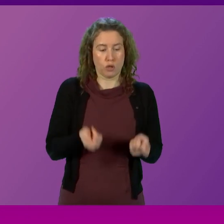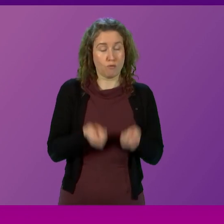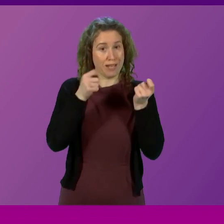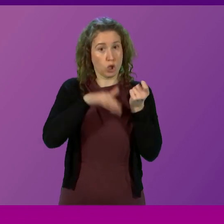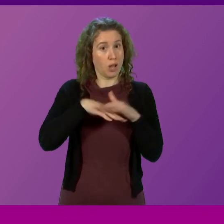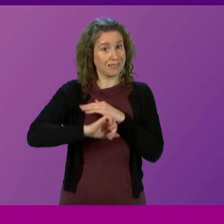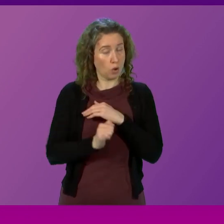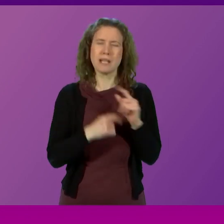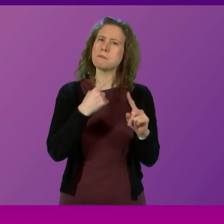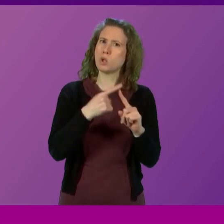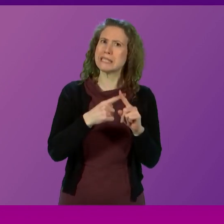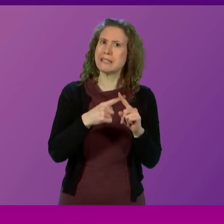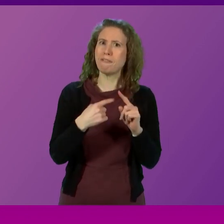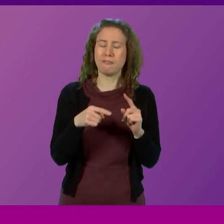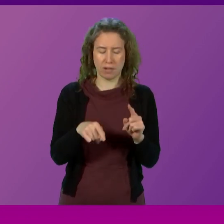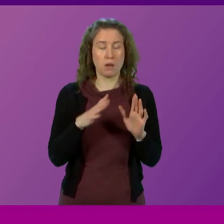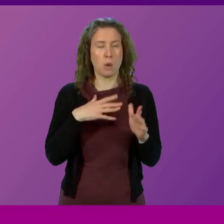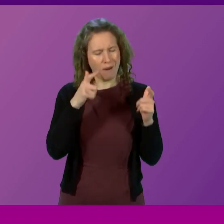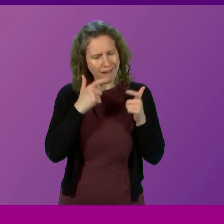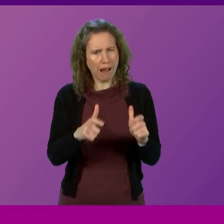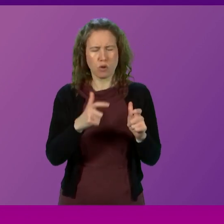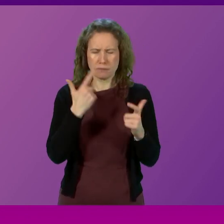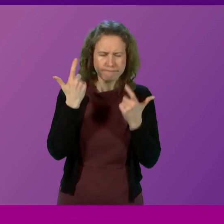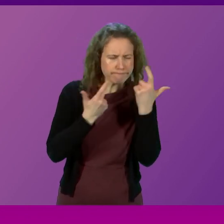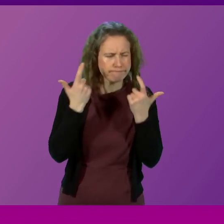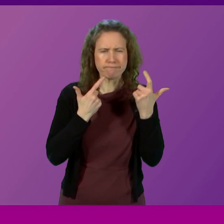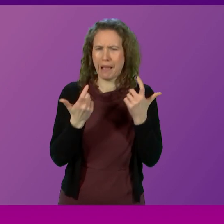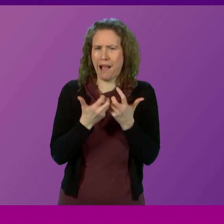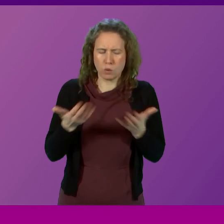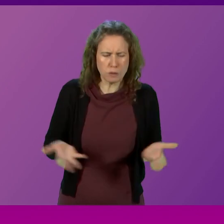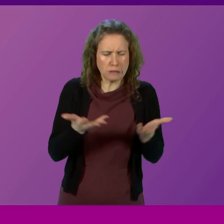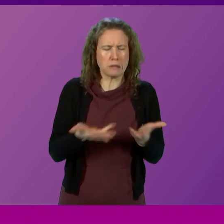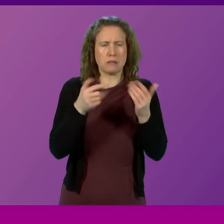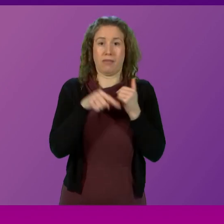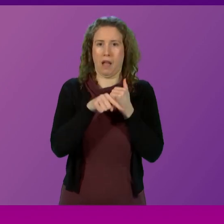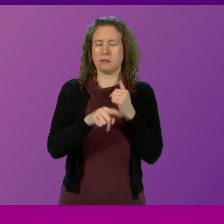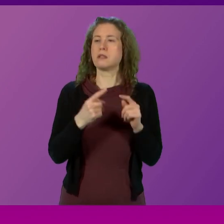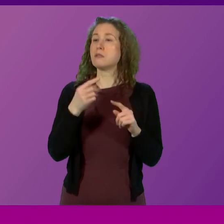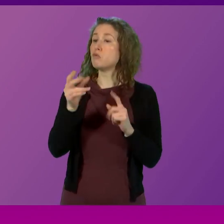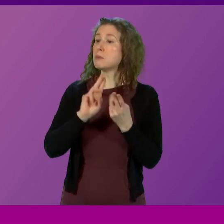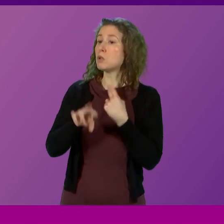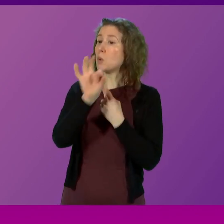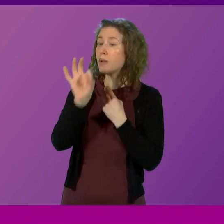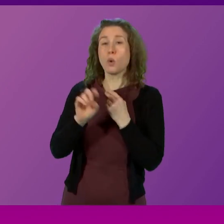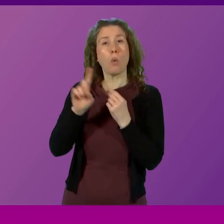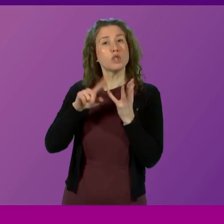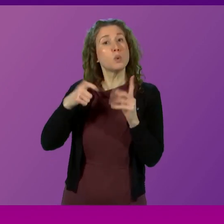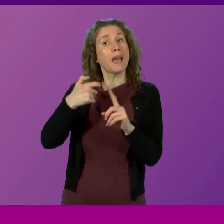which is positive, and we will continue to look for all possible ways to do that. In response to the question on what the UK Government could most usefully